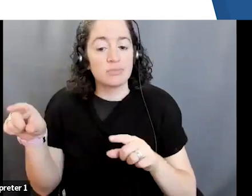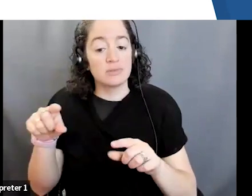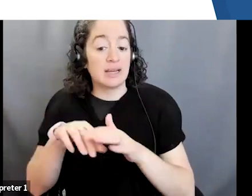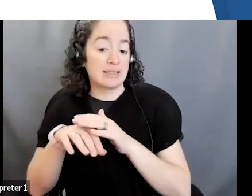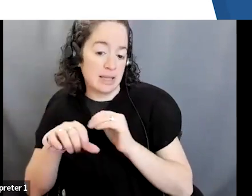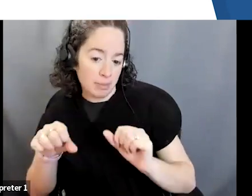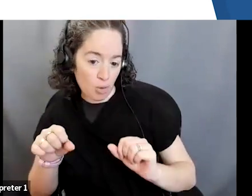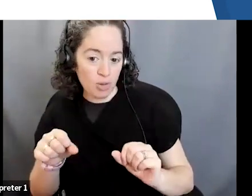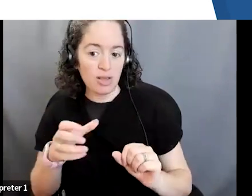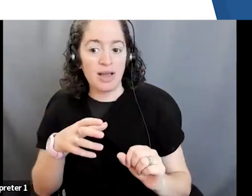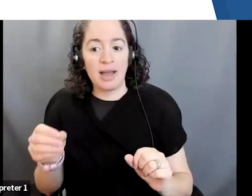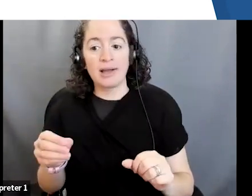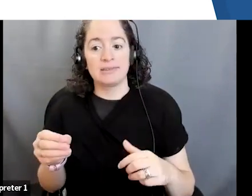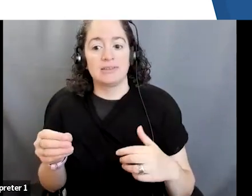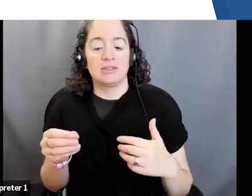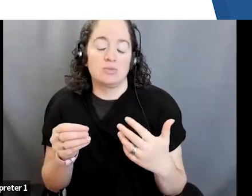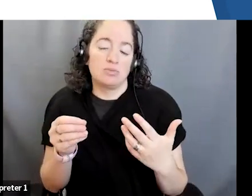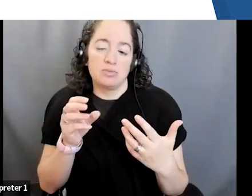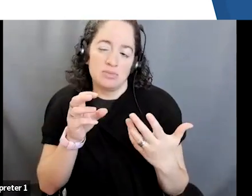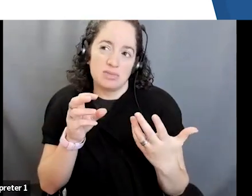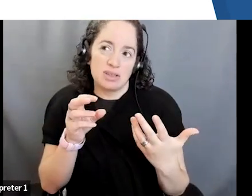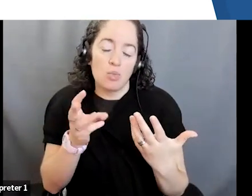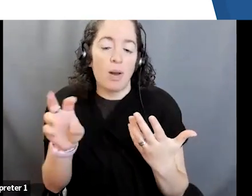Specifically, they're going to be sharing a bunch of work that they put